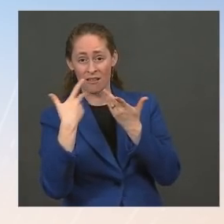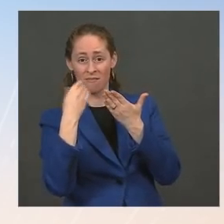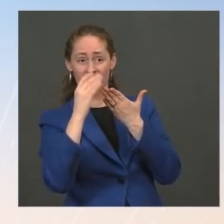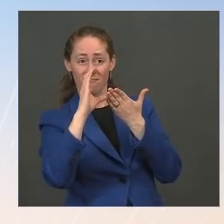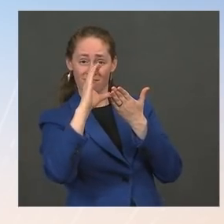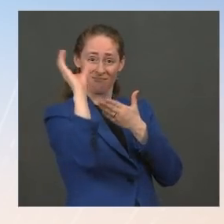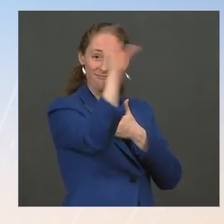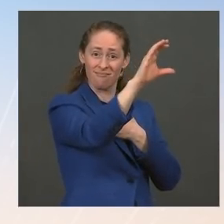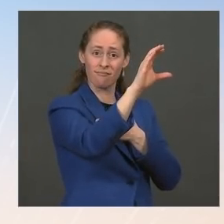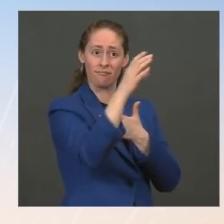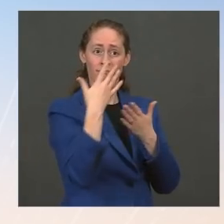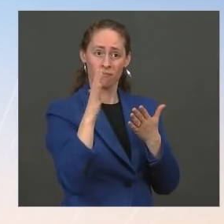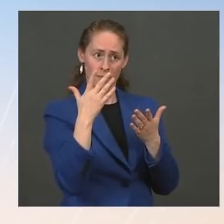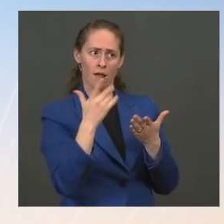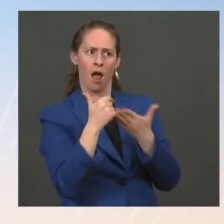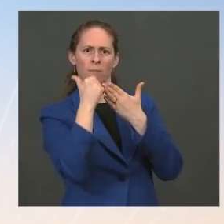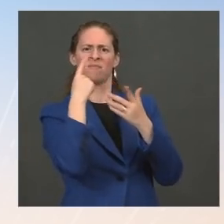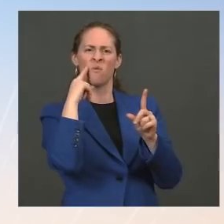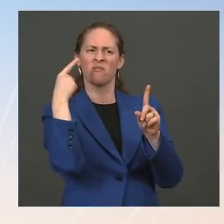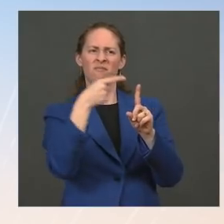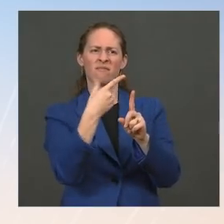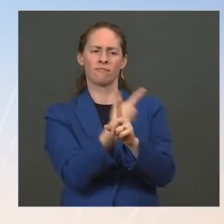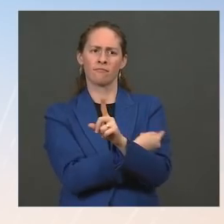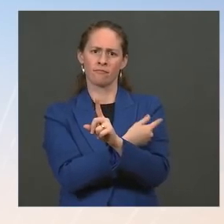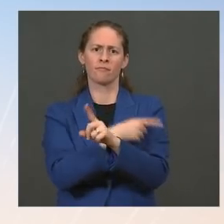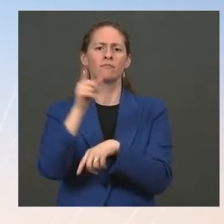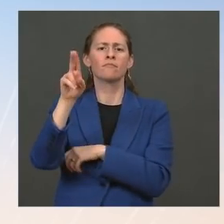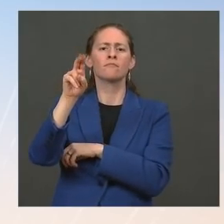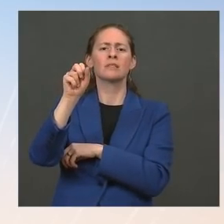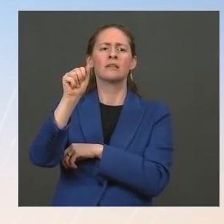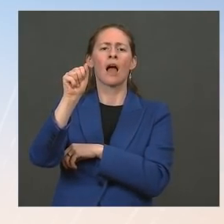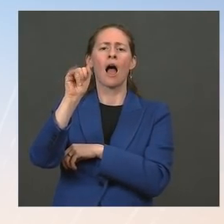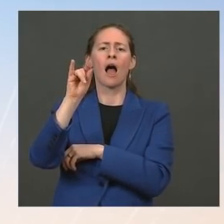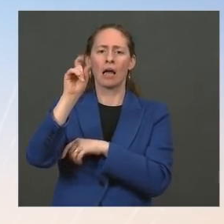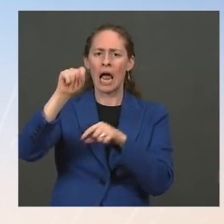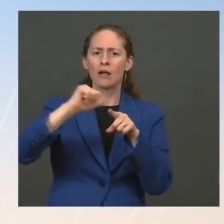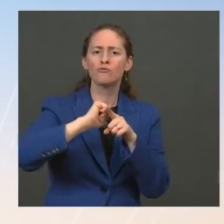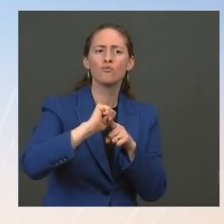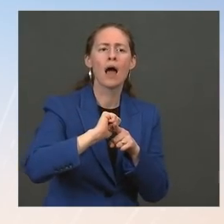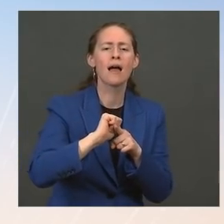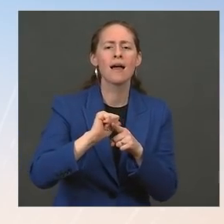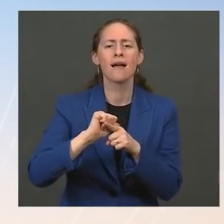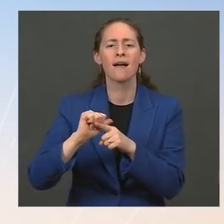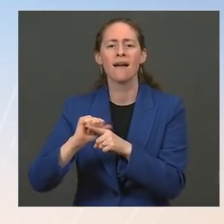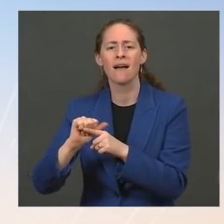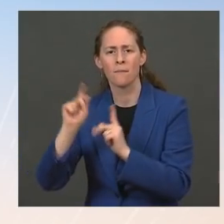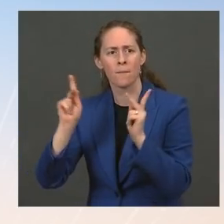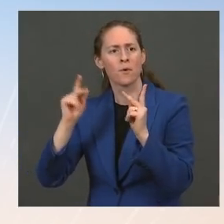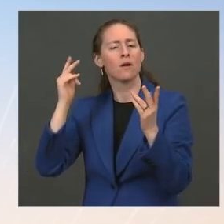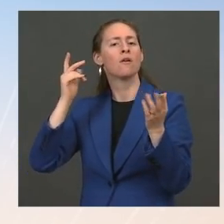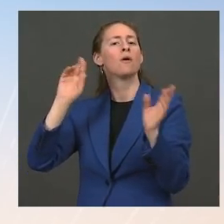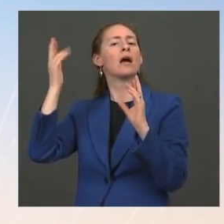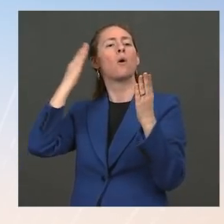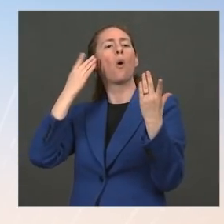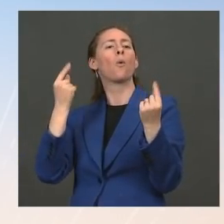funding has mobilized and trained healthcare workers, established and equipped vaccination sites, supported vaccine service delivery in rural areas,